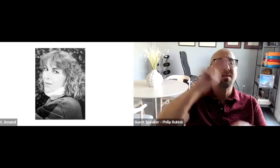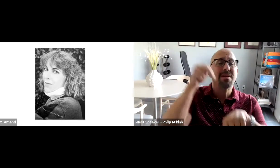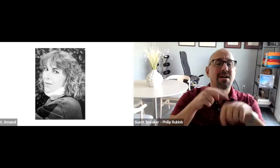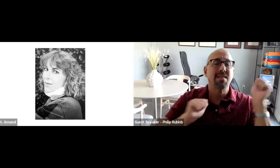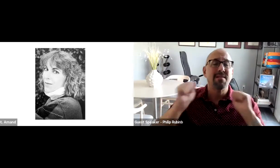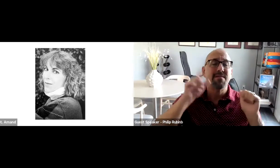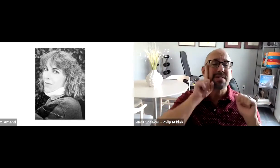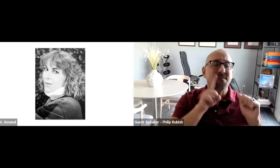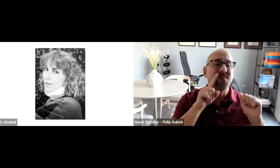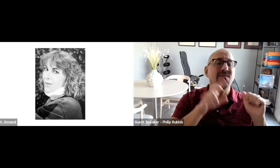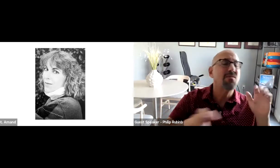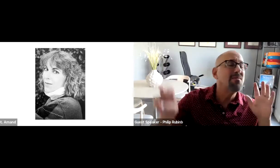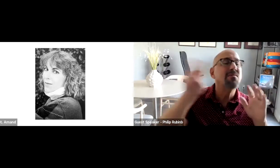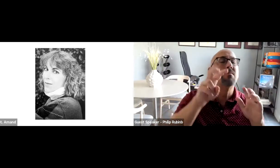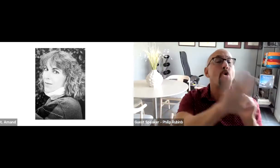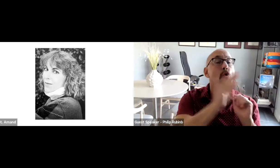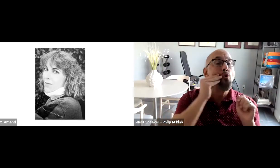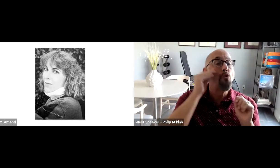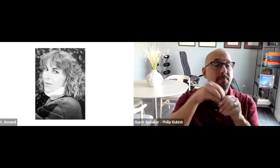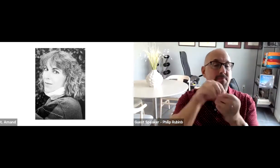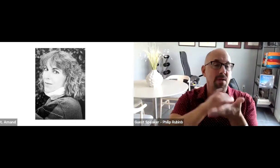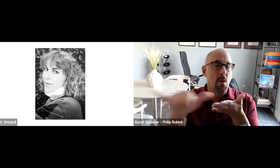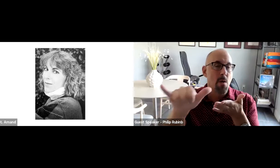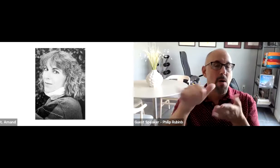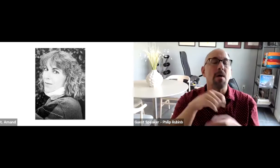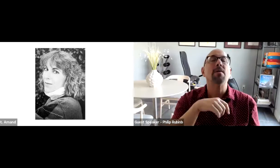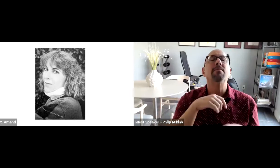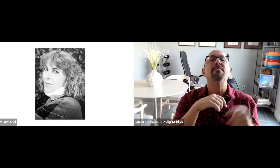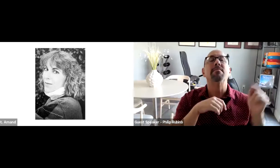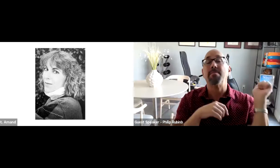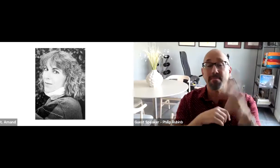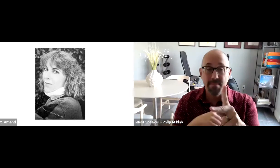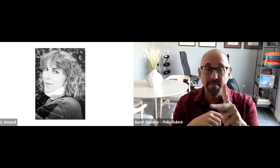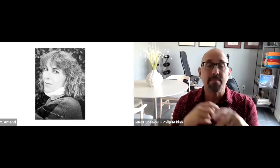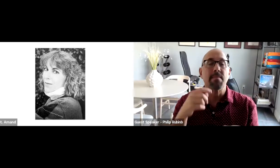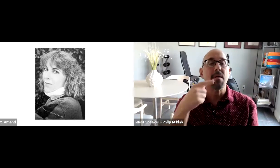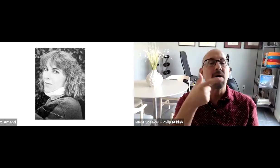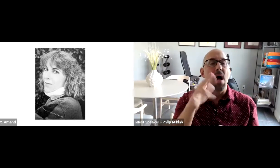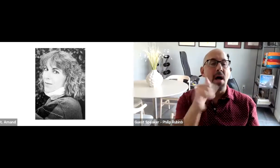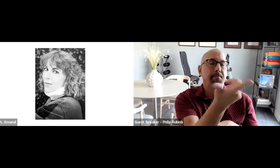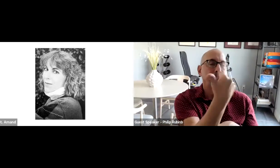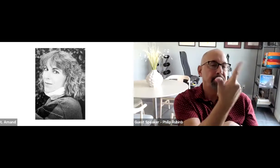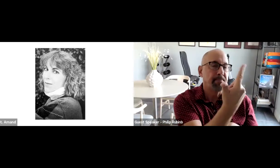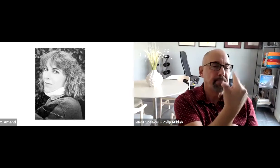So Julianna traveled with the National Theater for the Deaf, but her home was in New York,